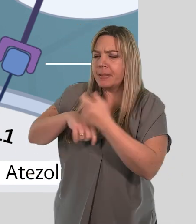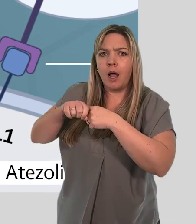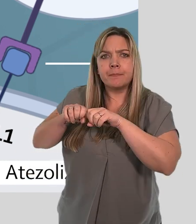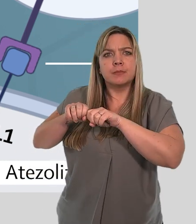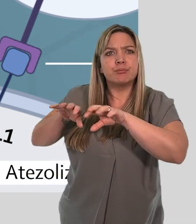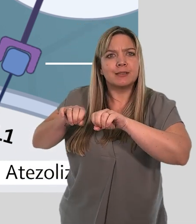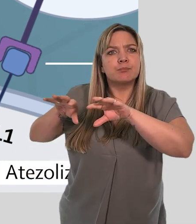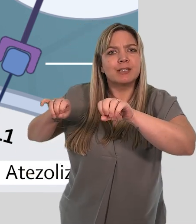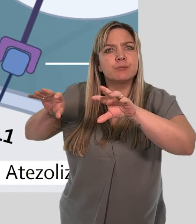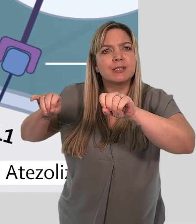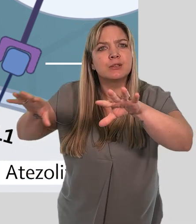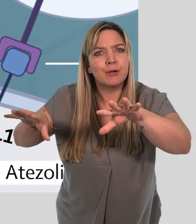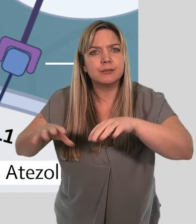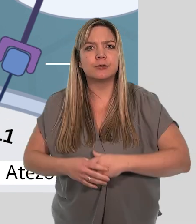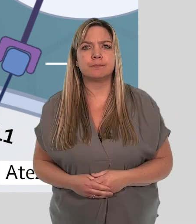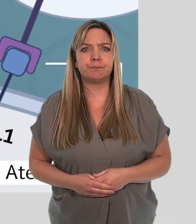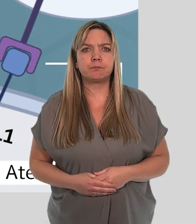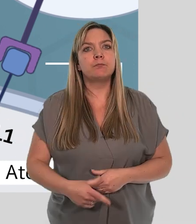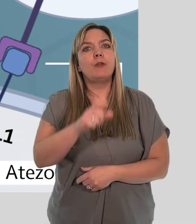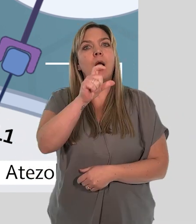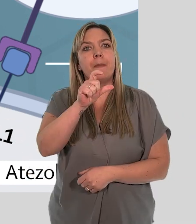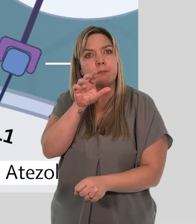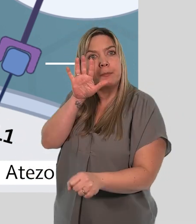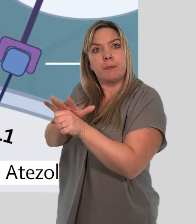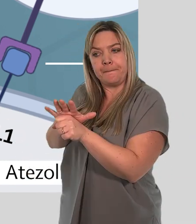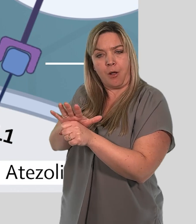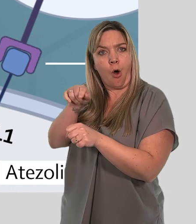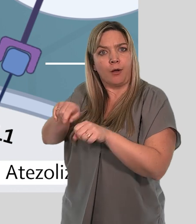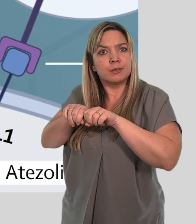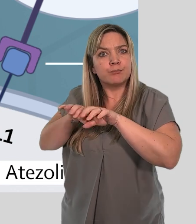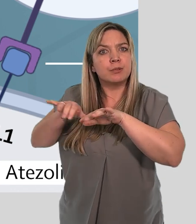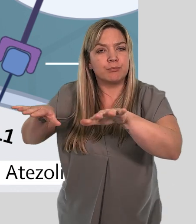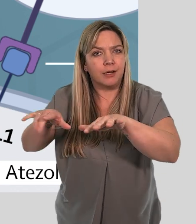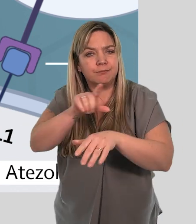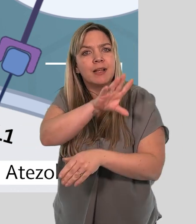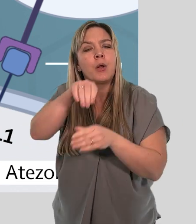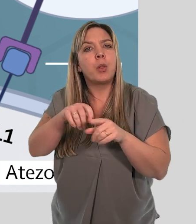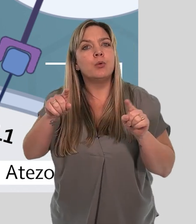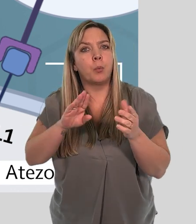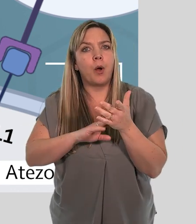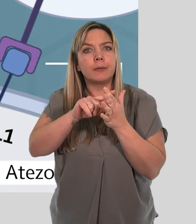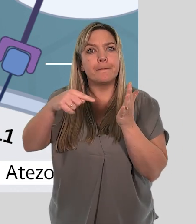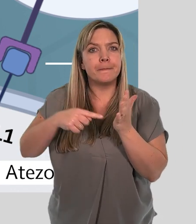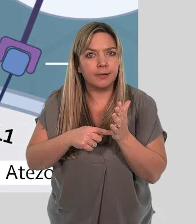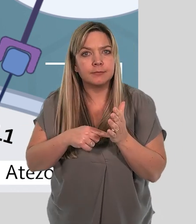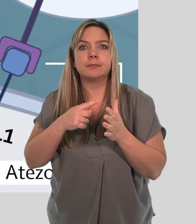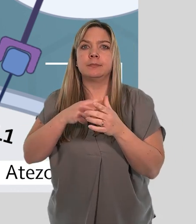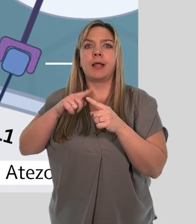lead to cell growth and division. Cabozantinib blocks several of these proteins, including MET,